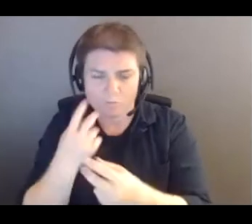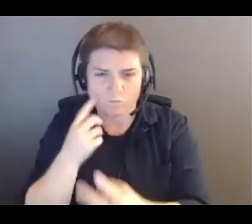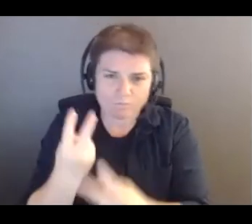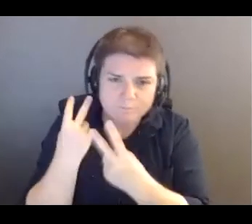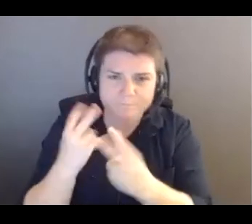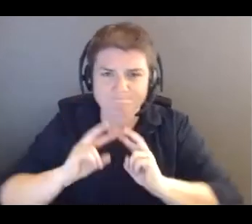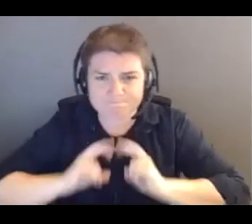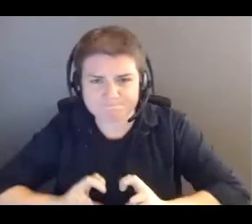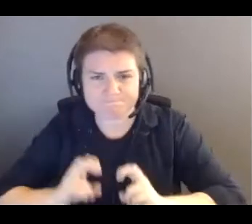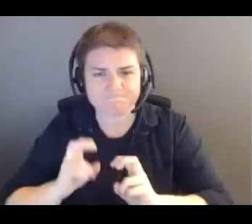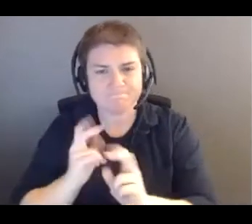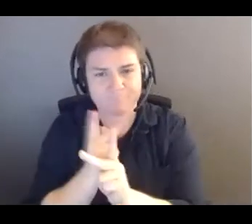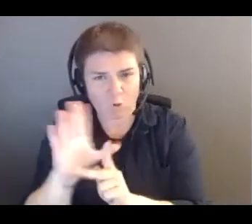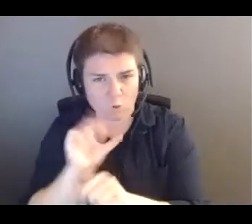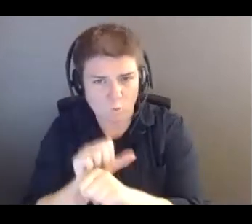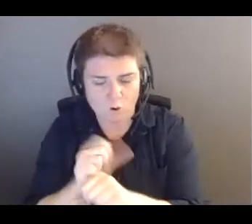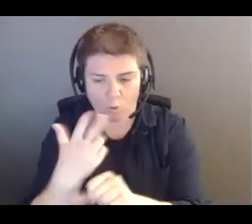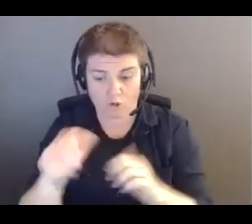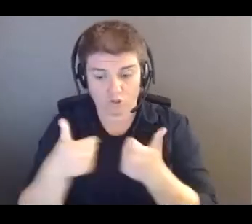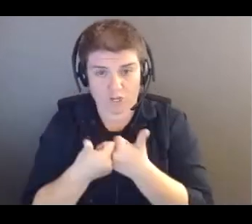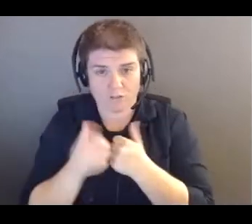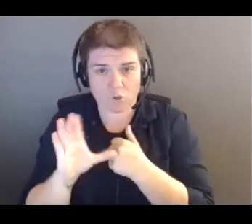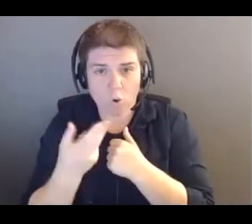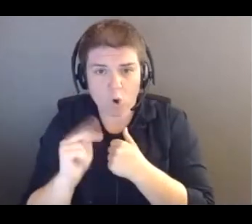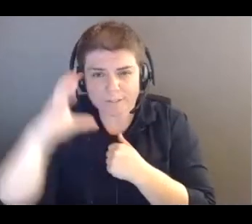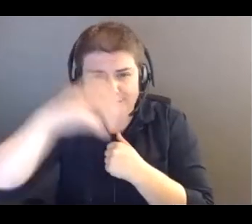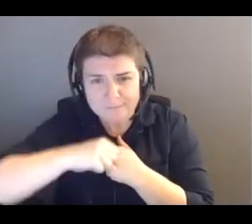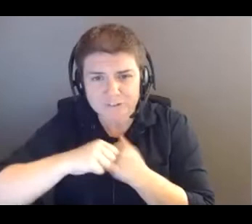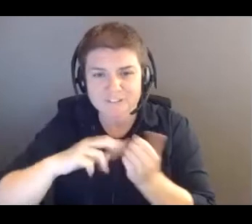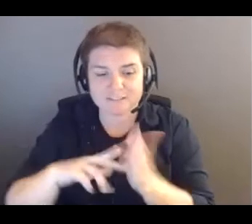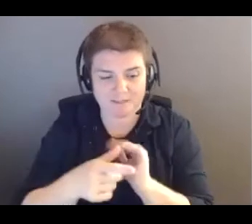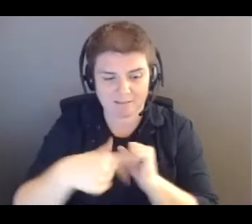your work or challenge your own assumptions shows the assessment committee how you are